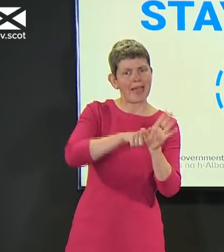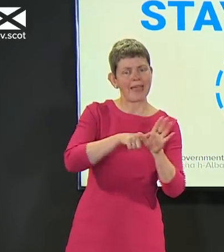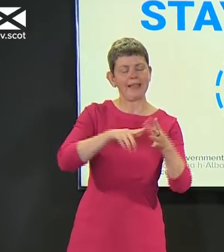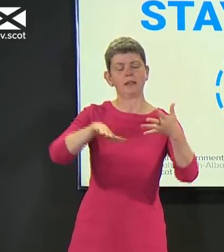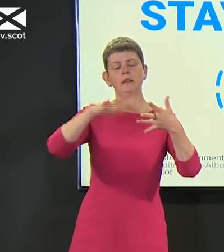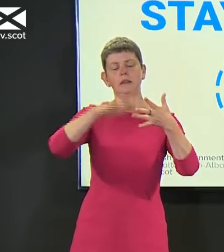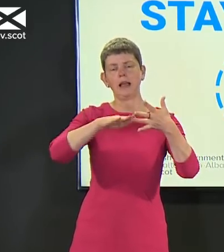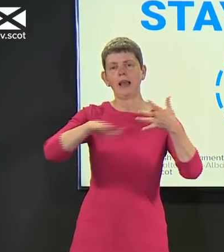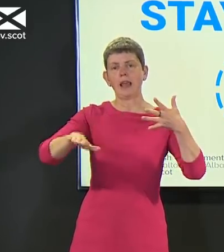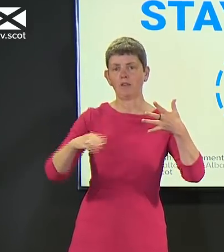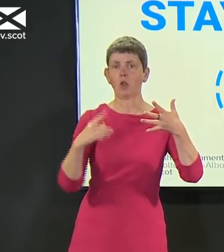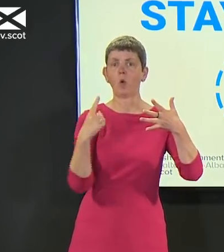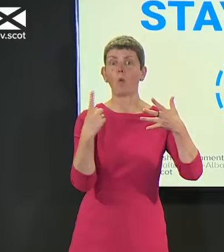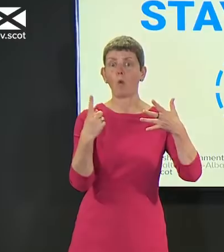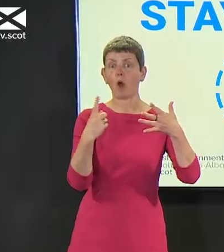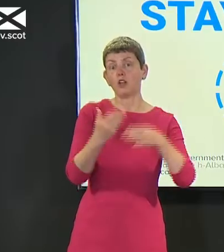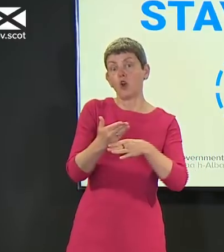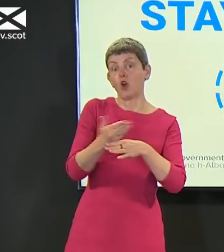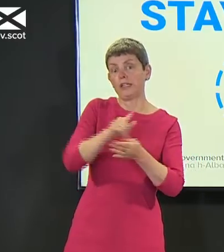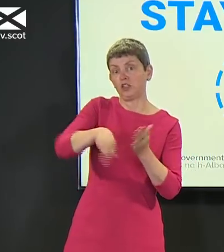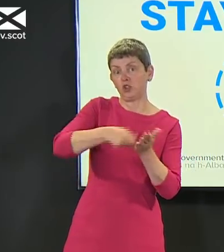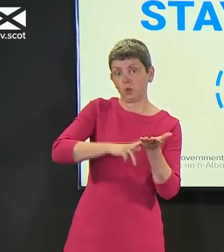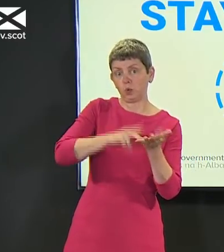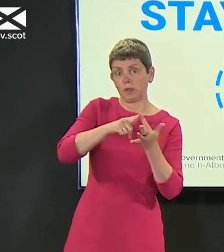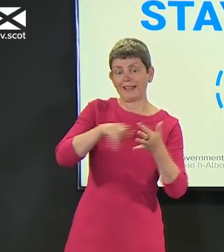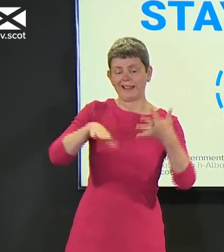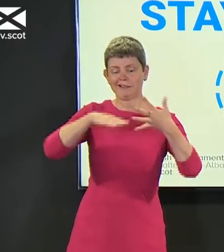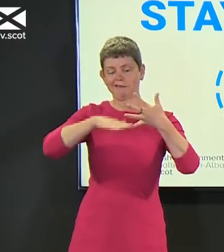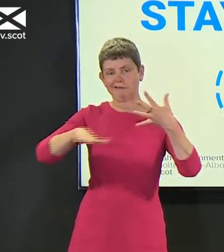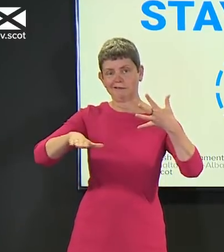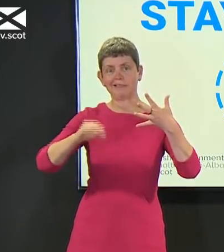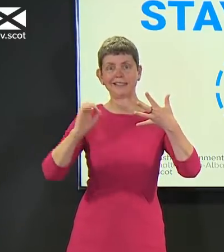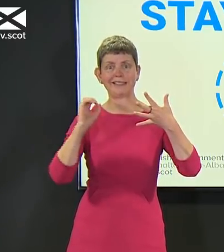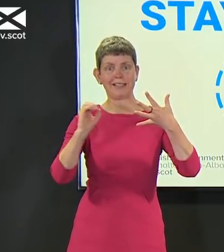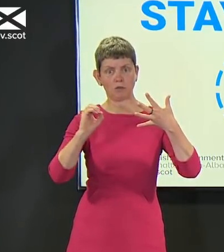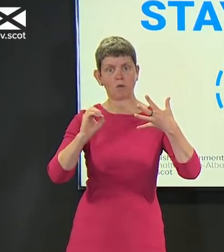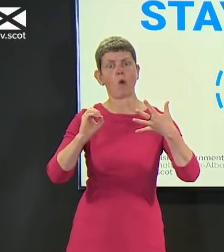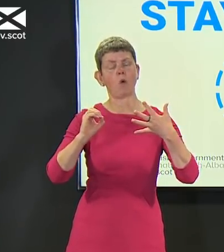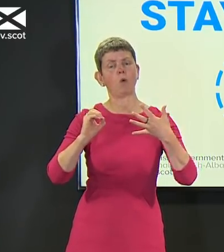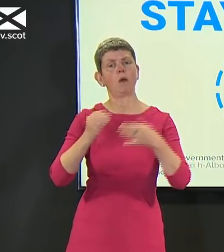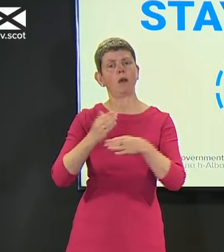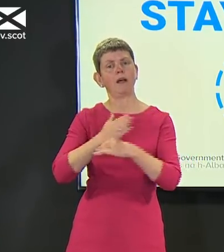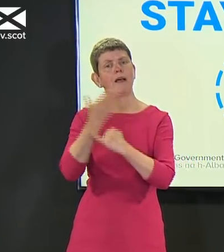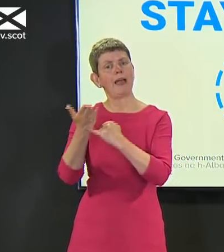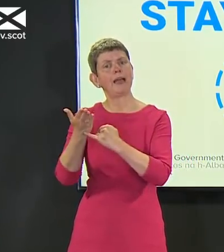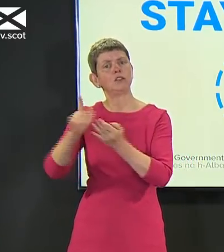zero in later June updated levels tables are also being published on the Scottish